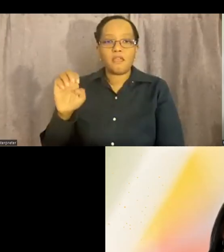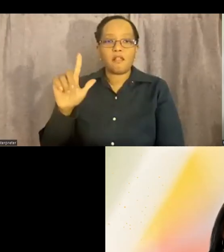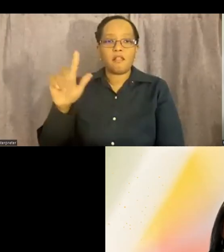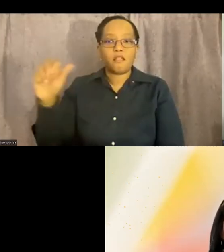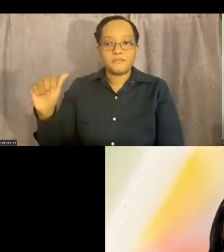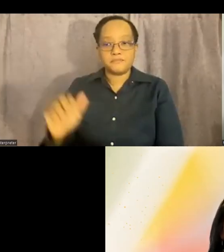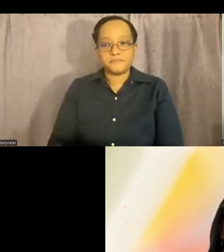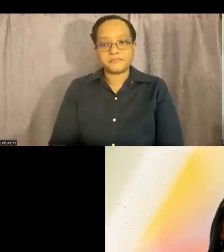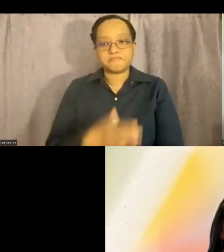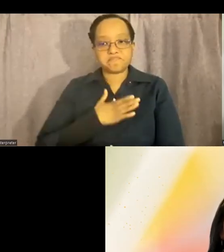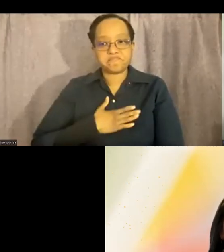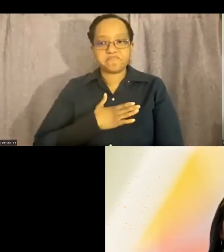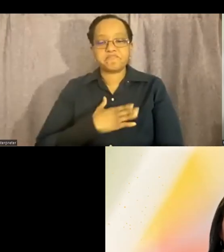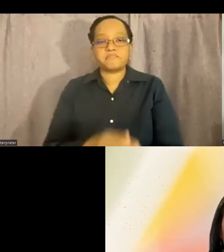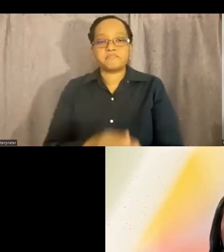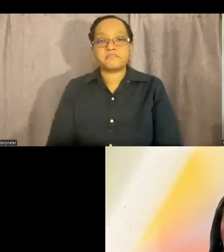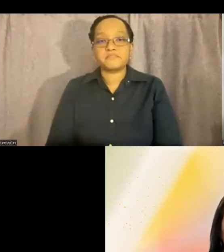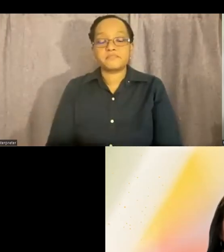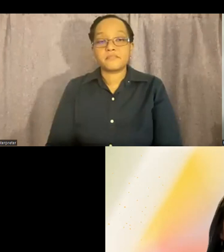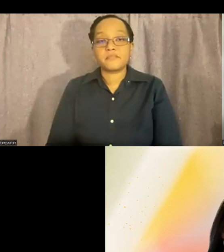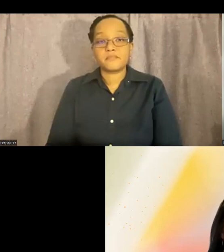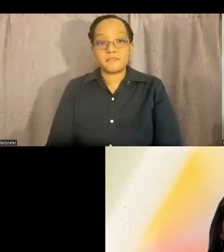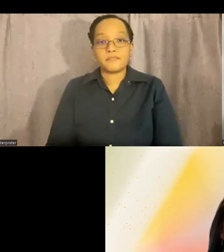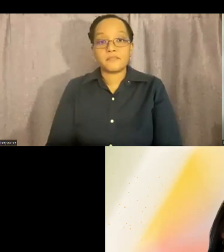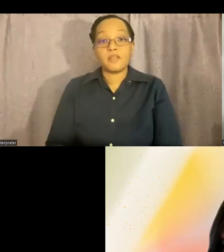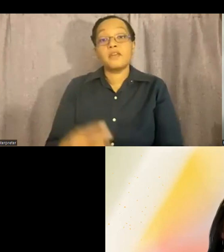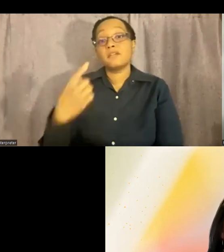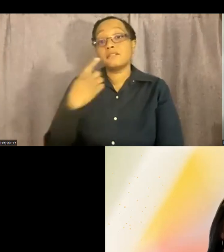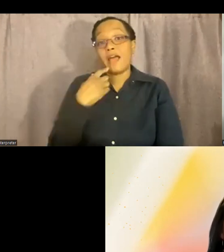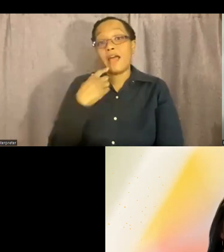Alright, we have a few minutes left.